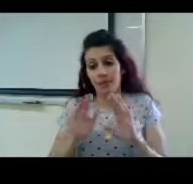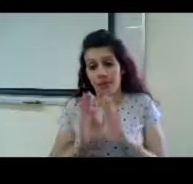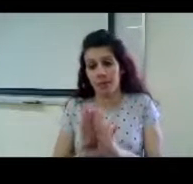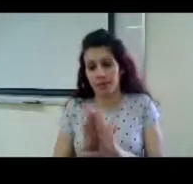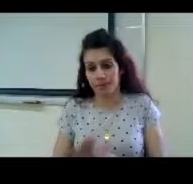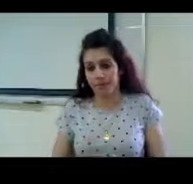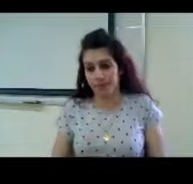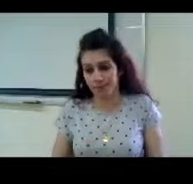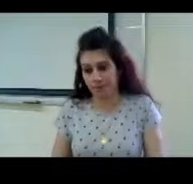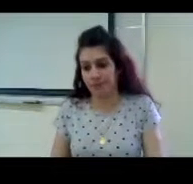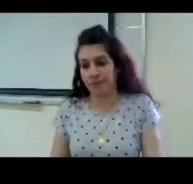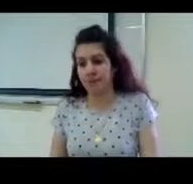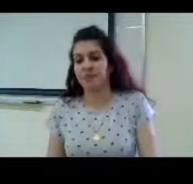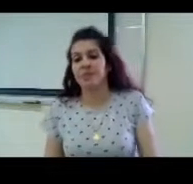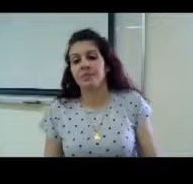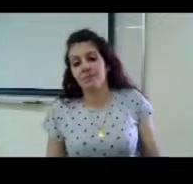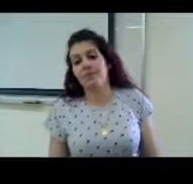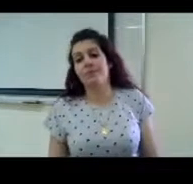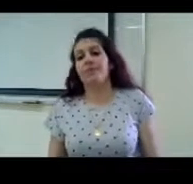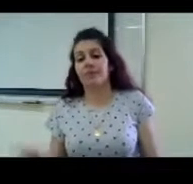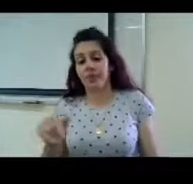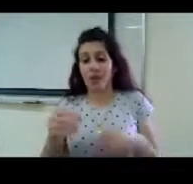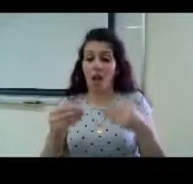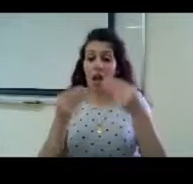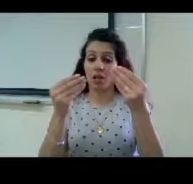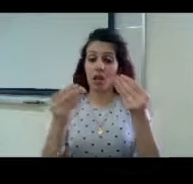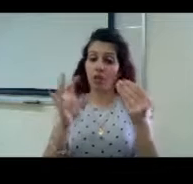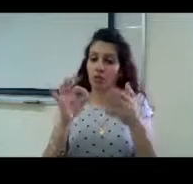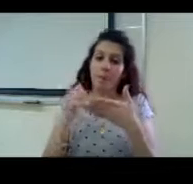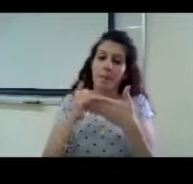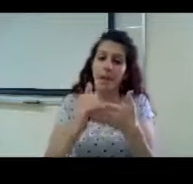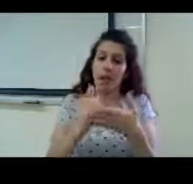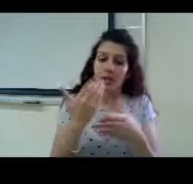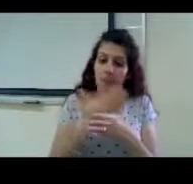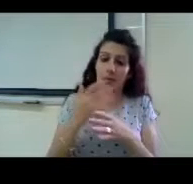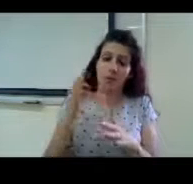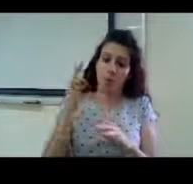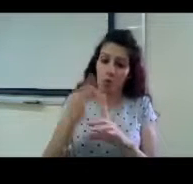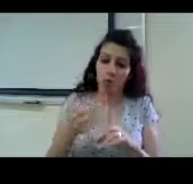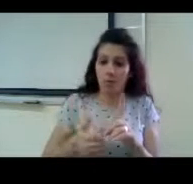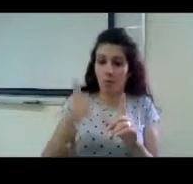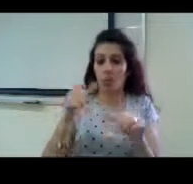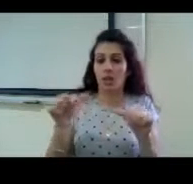because teachers before were not trained to use distance education use online